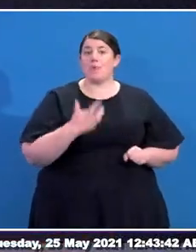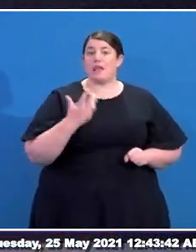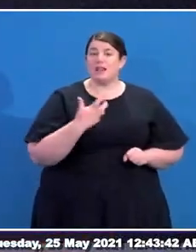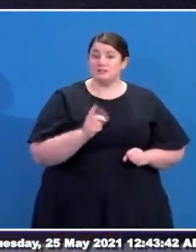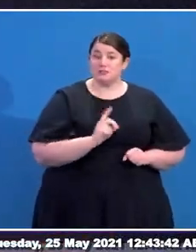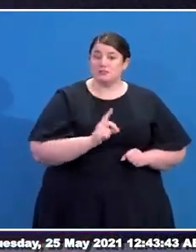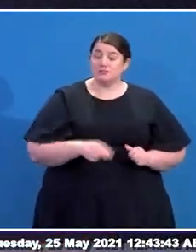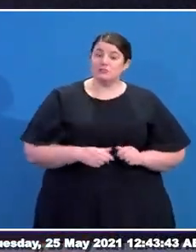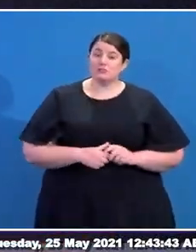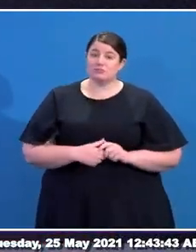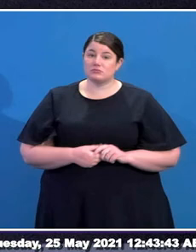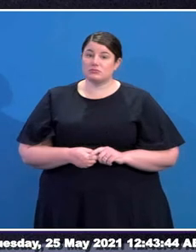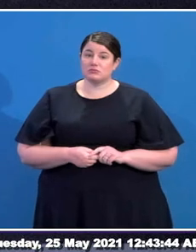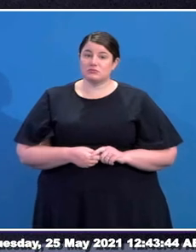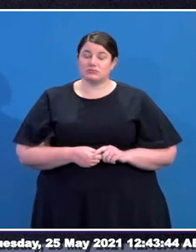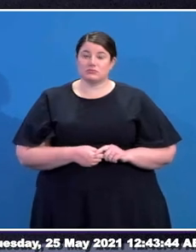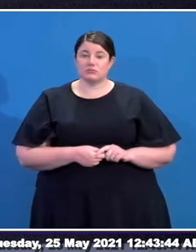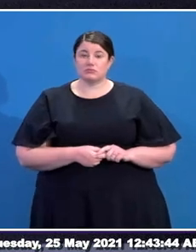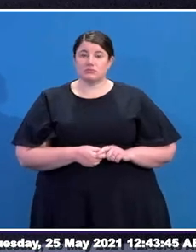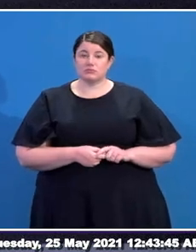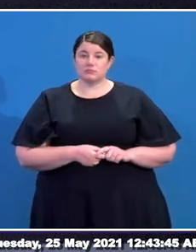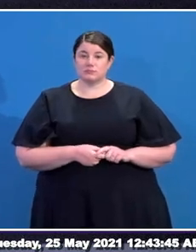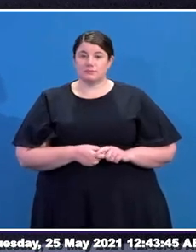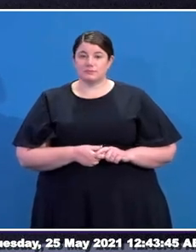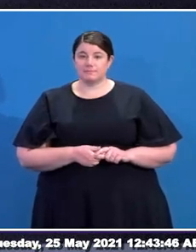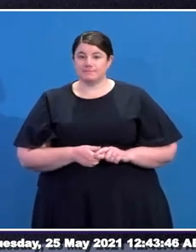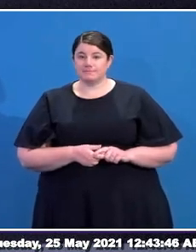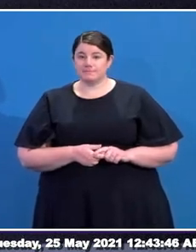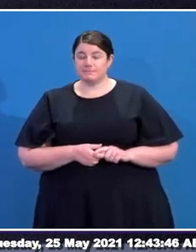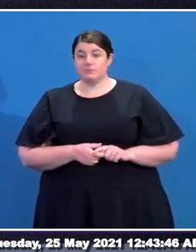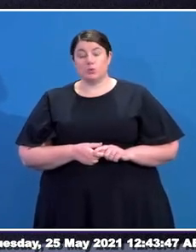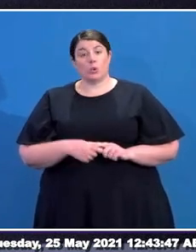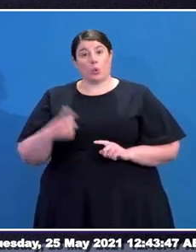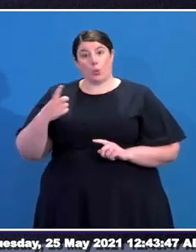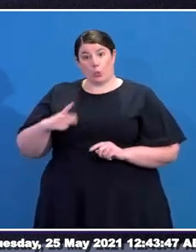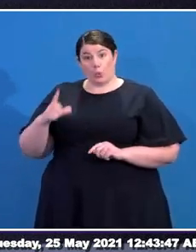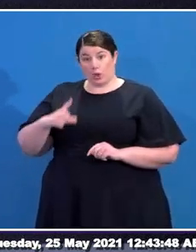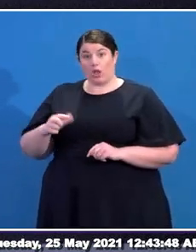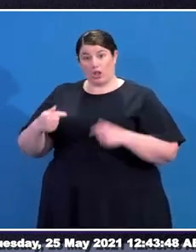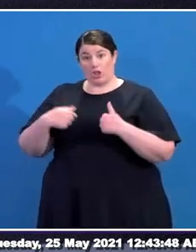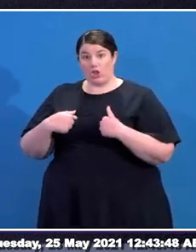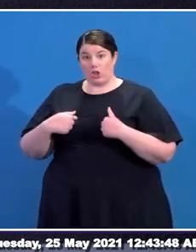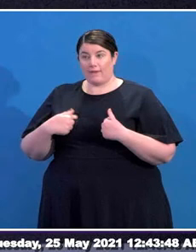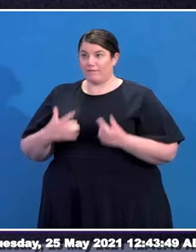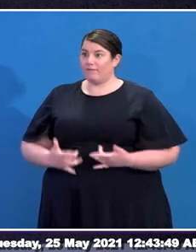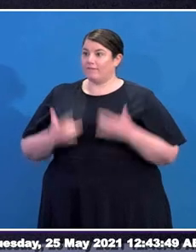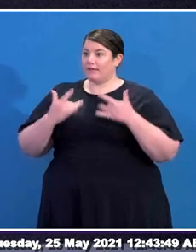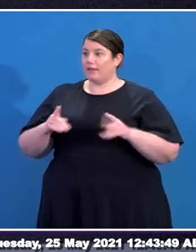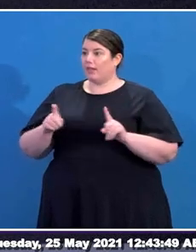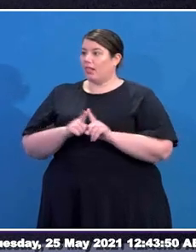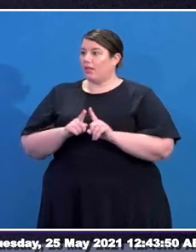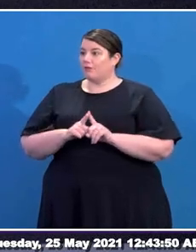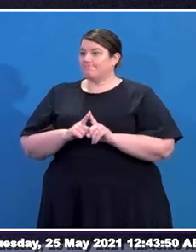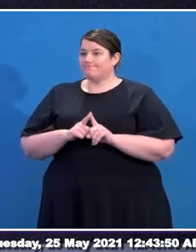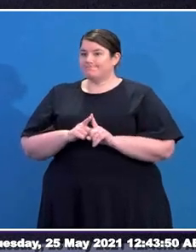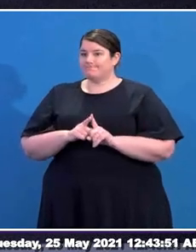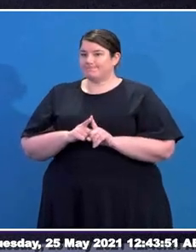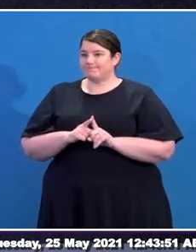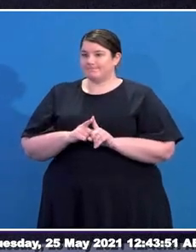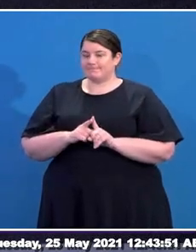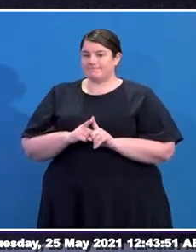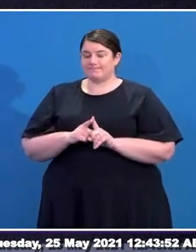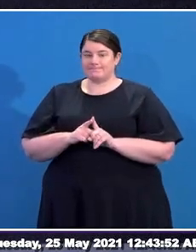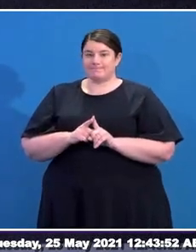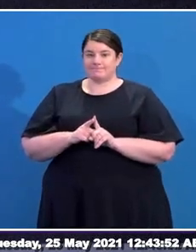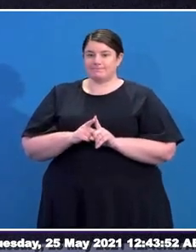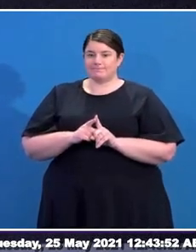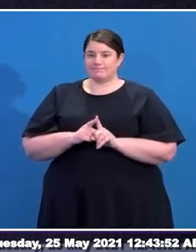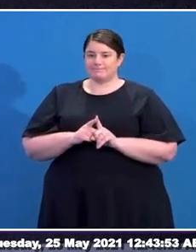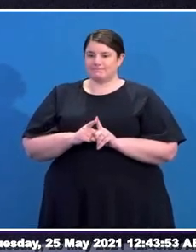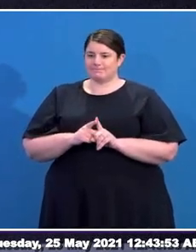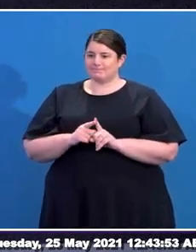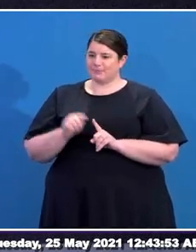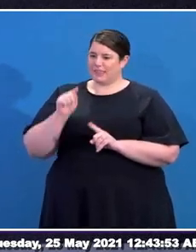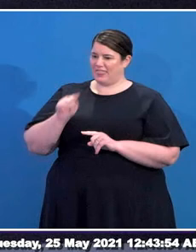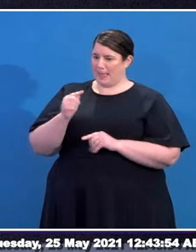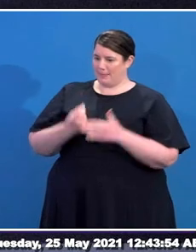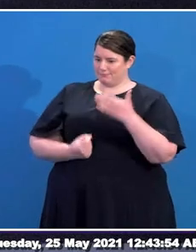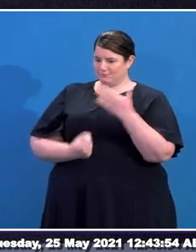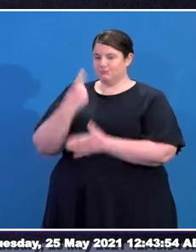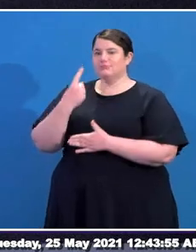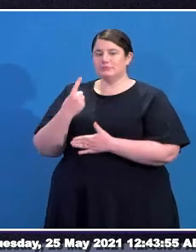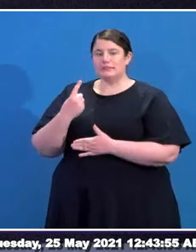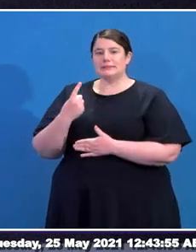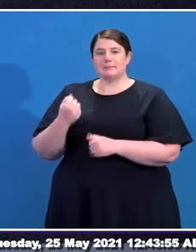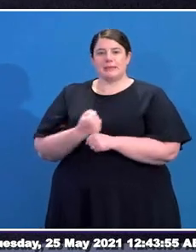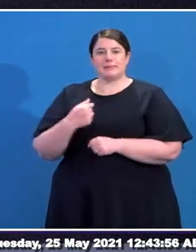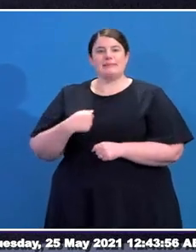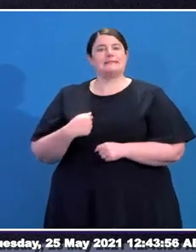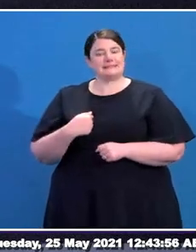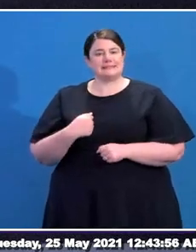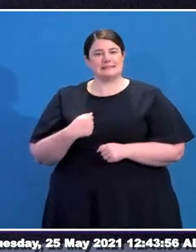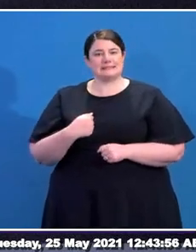That was the reason why I felt like that that was the tip of the iceberg